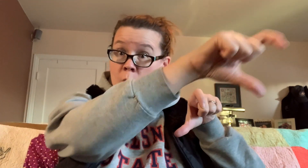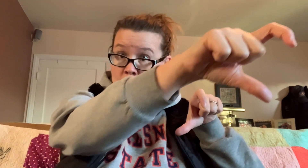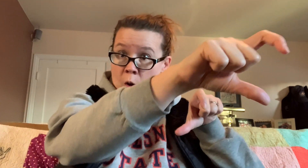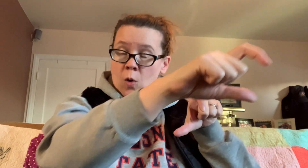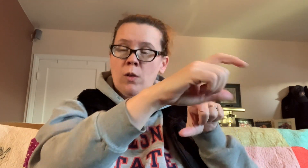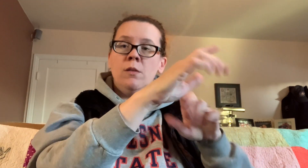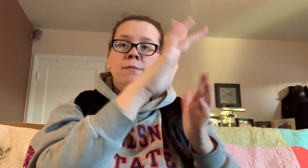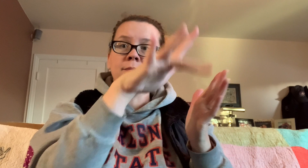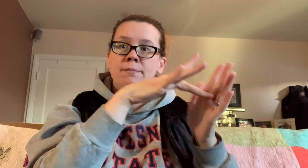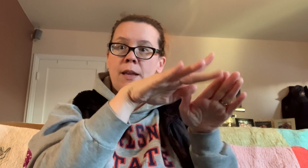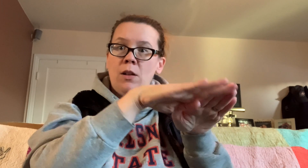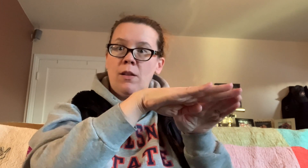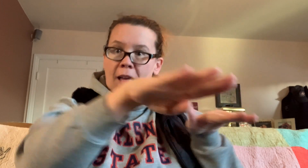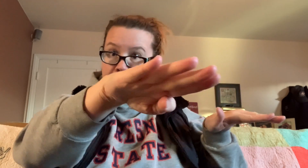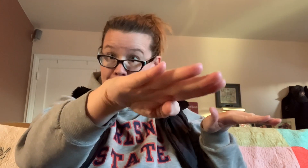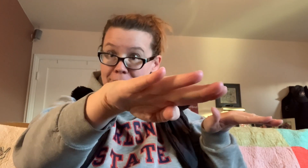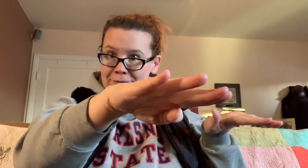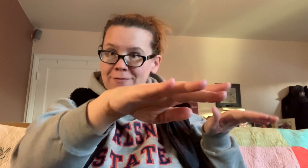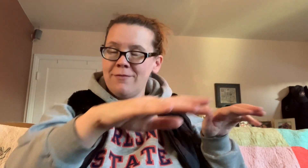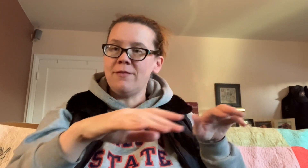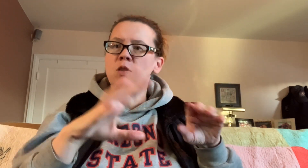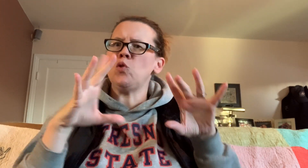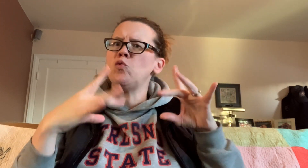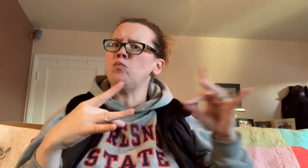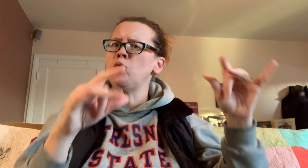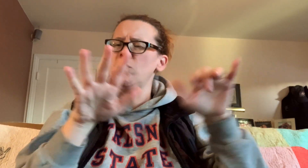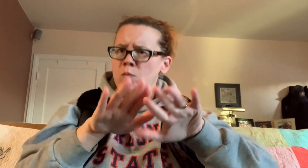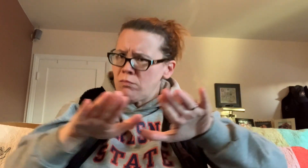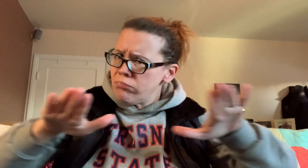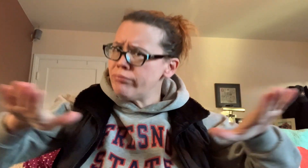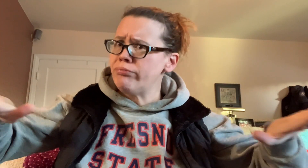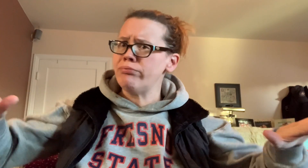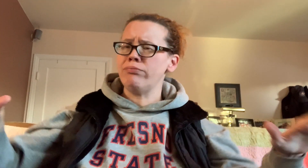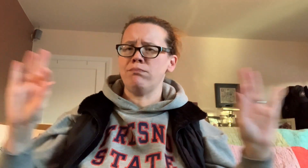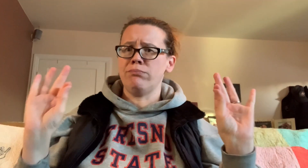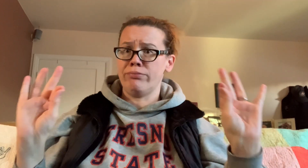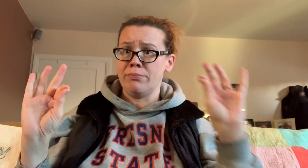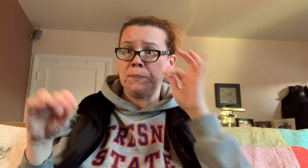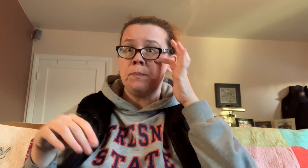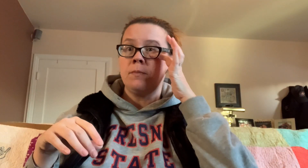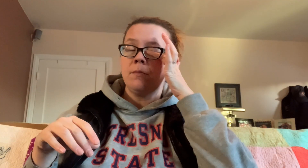the bottom then I go and do the center to the top from the same, um, same process.